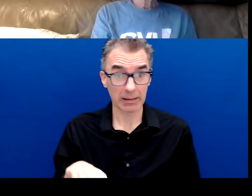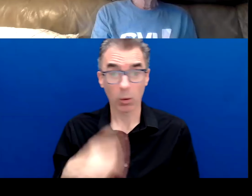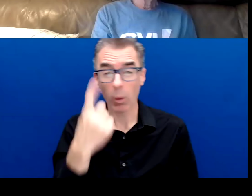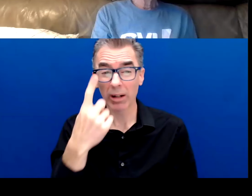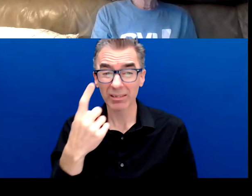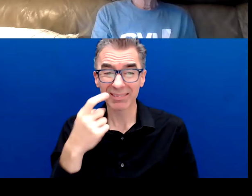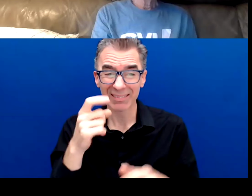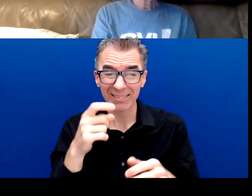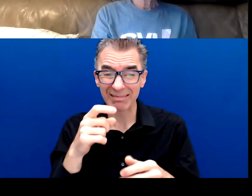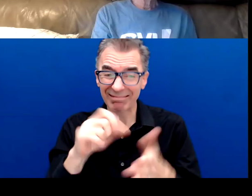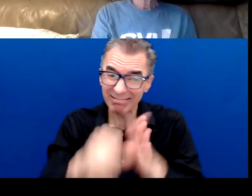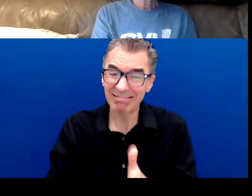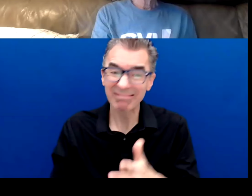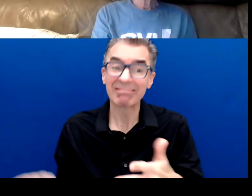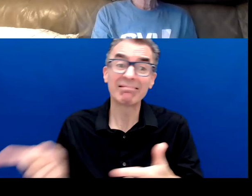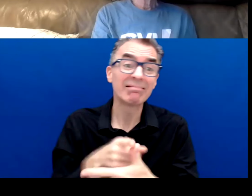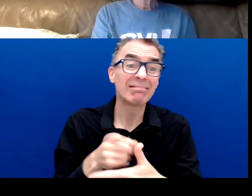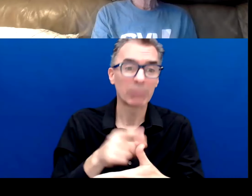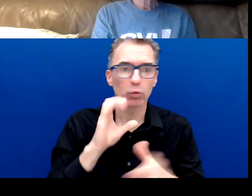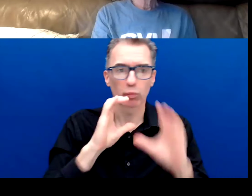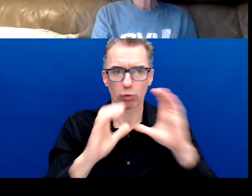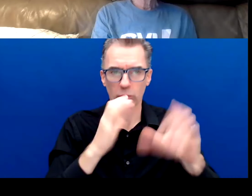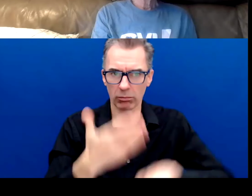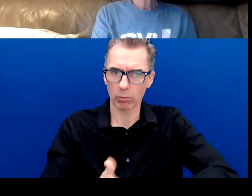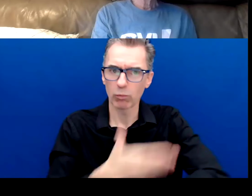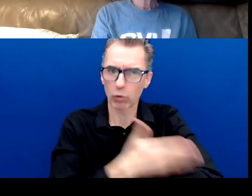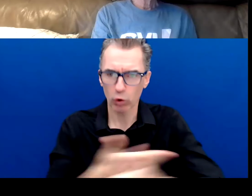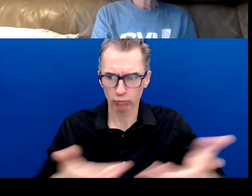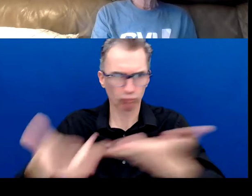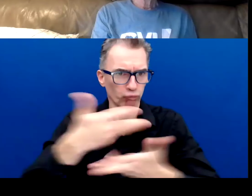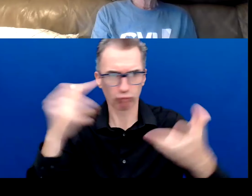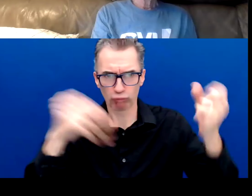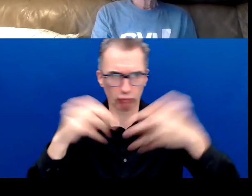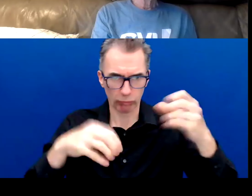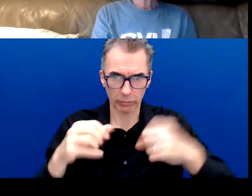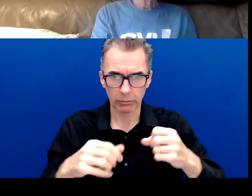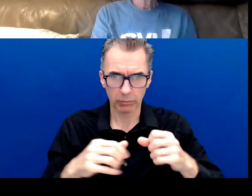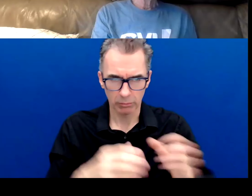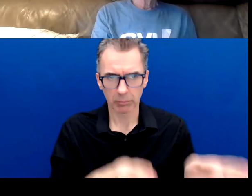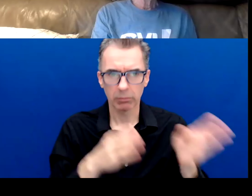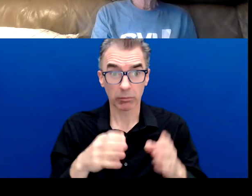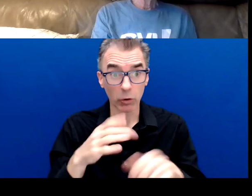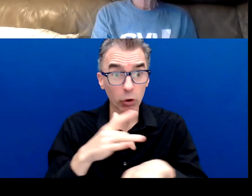We're trying to improve our communication. Is Early Alert going away?